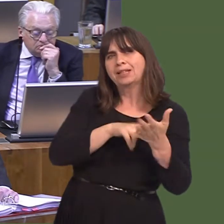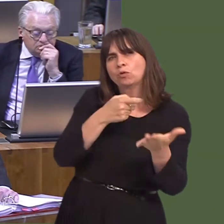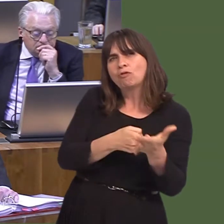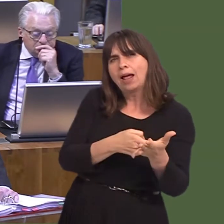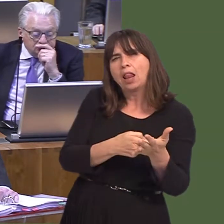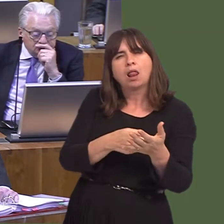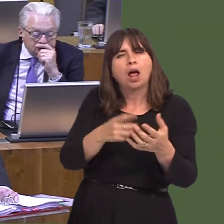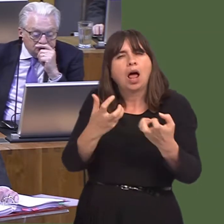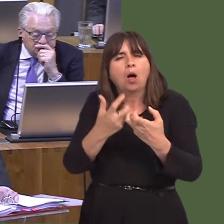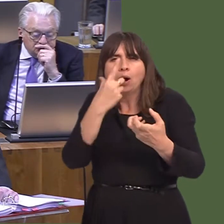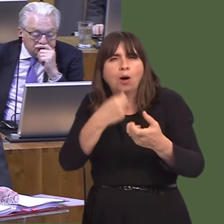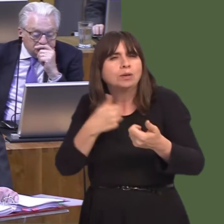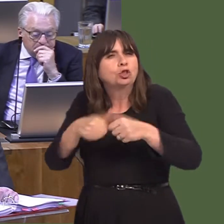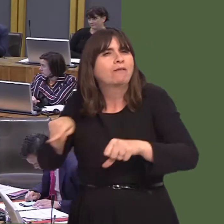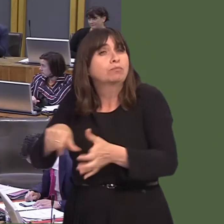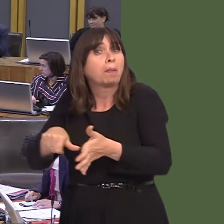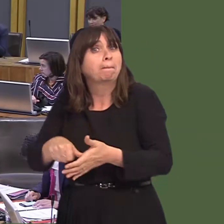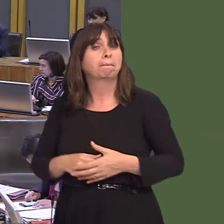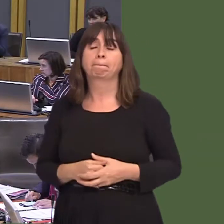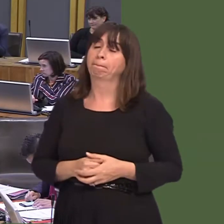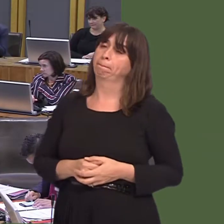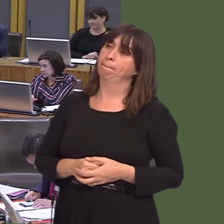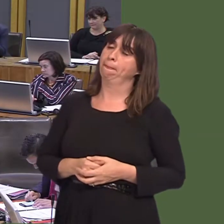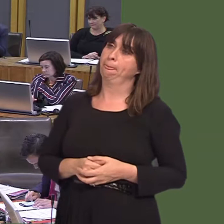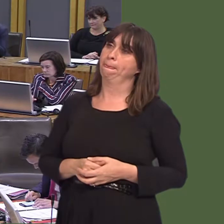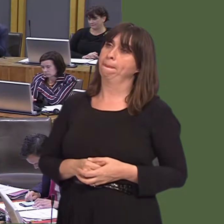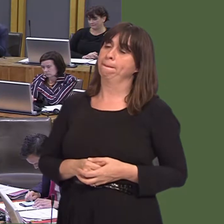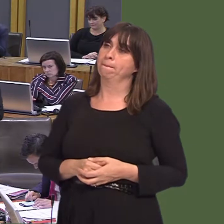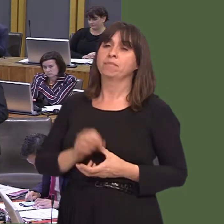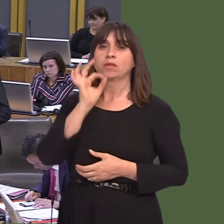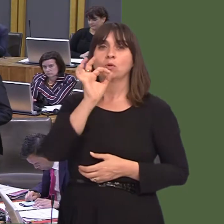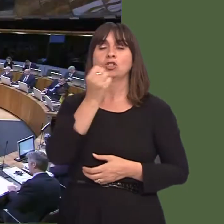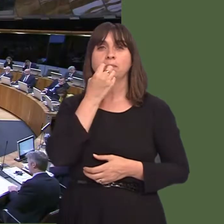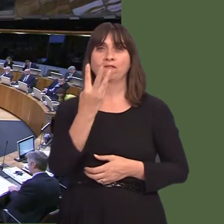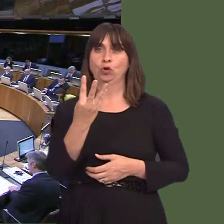A wnaiff y Prif Weinidog ddatganiad am y ddarpariaeth o lawdriniaeth orthopedig?